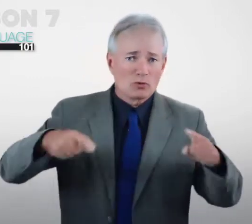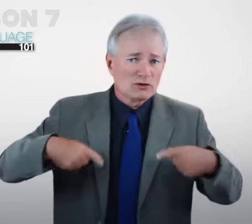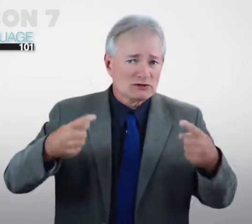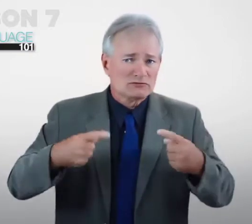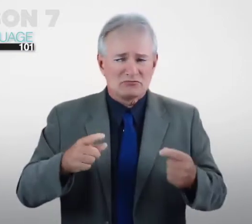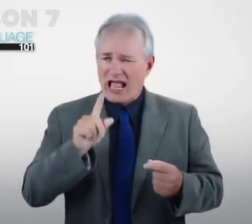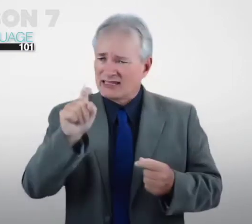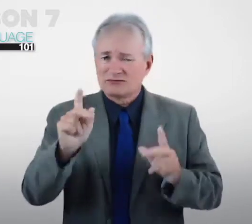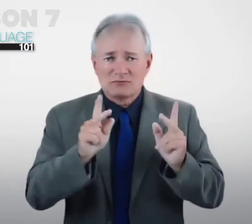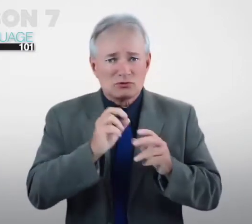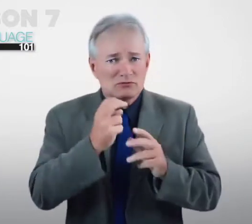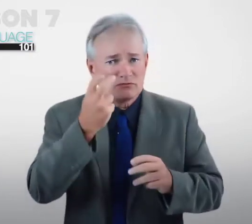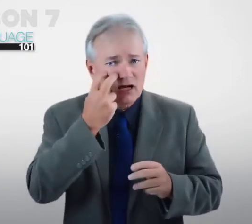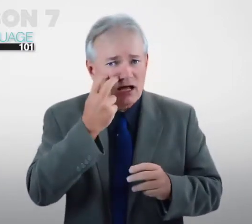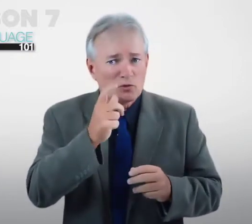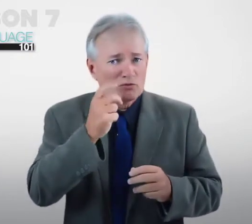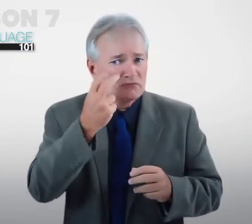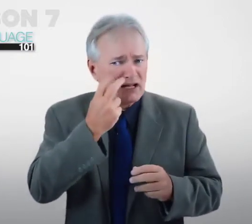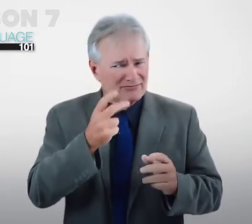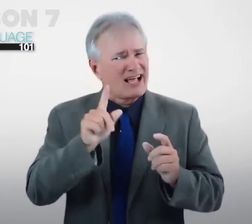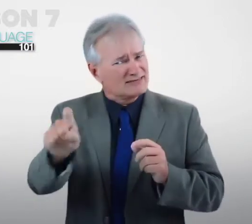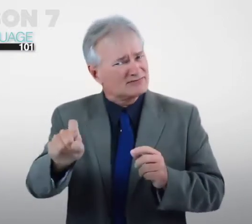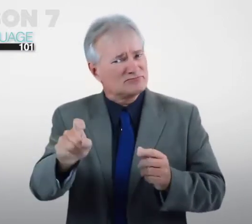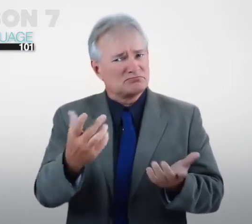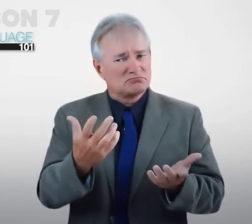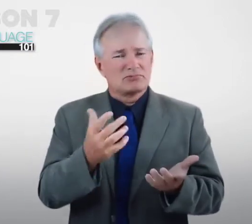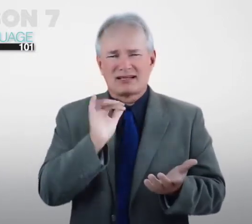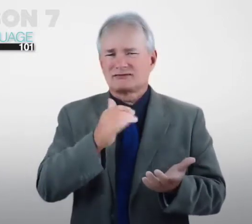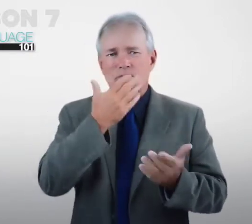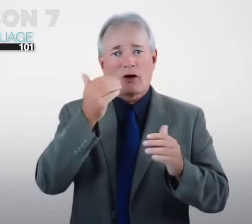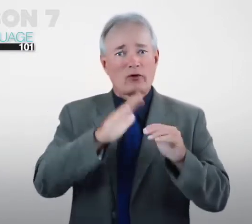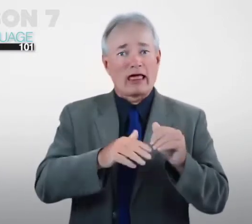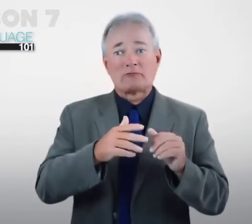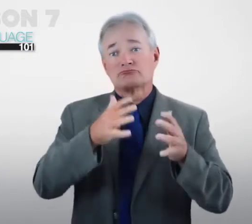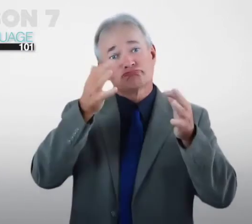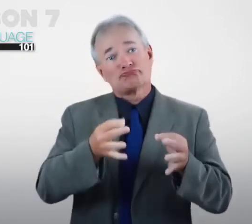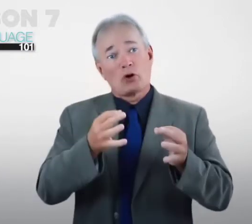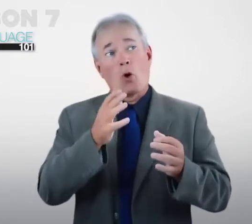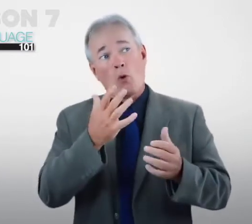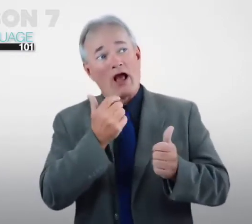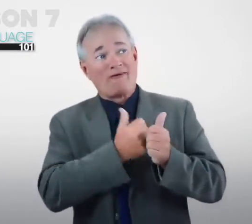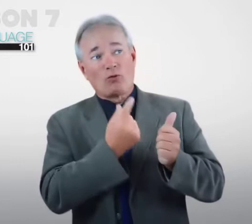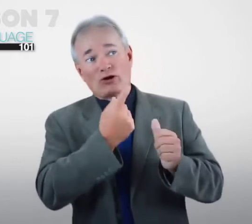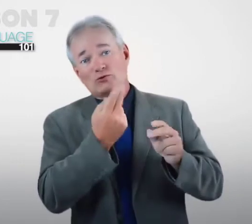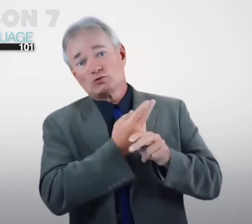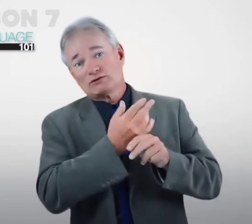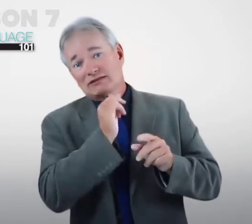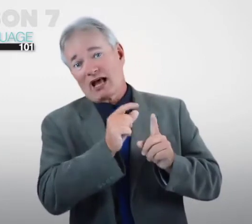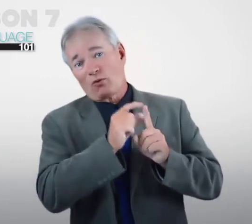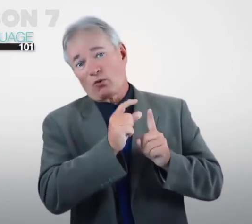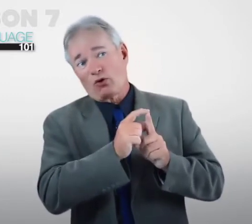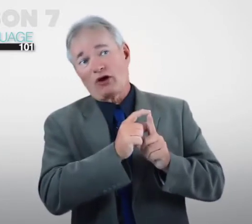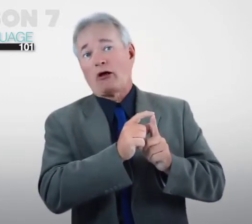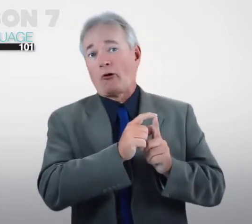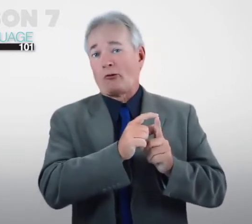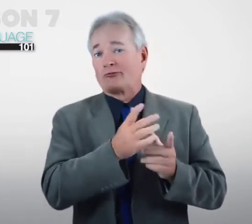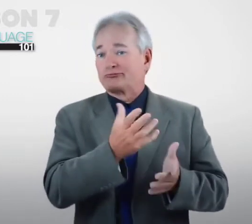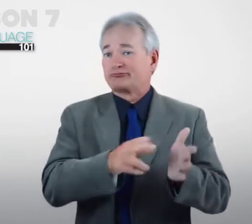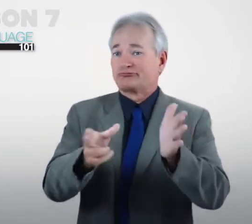And it's the same with individuals in a wheelchair or who are blind. Just ask and be direct as opposed to just saying,